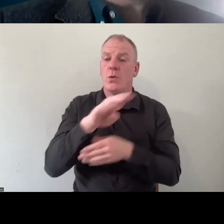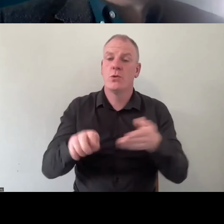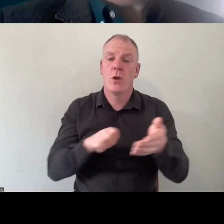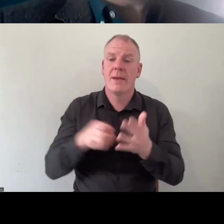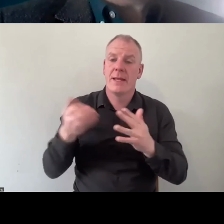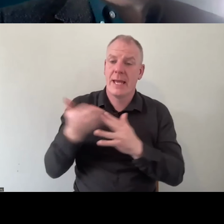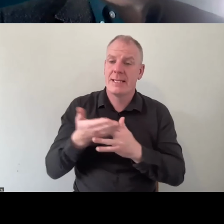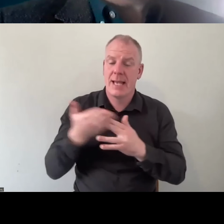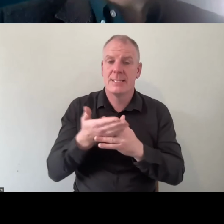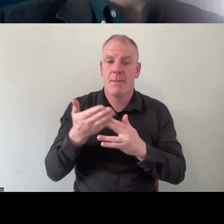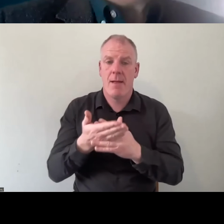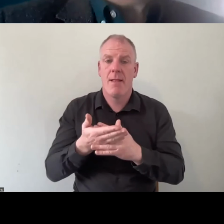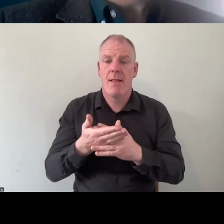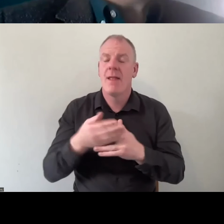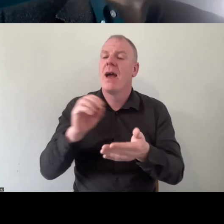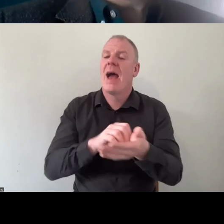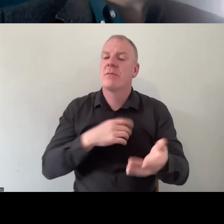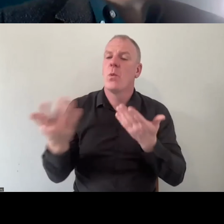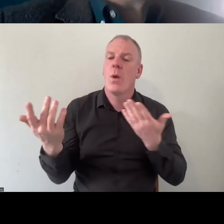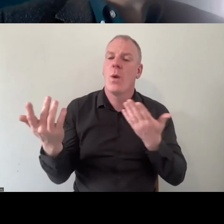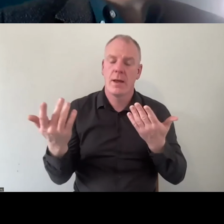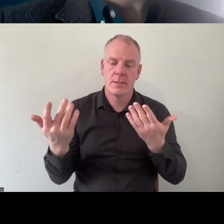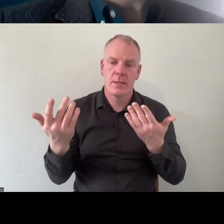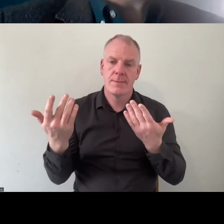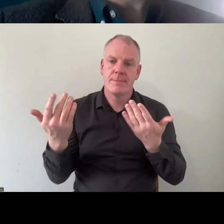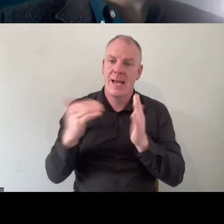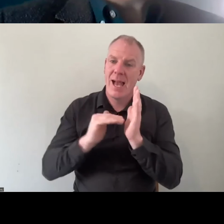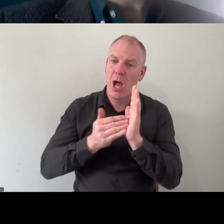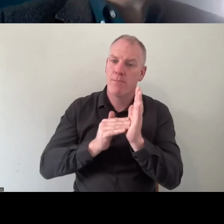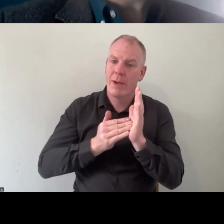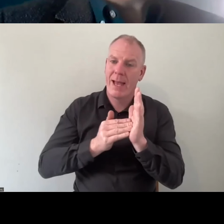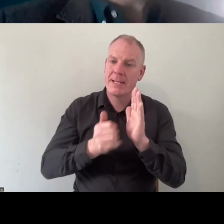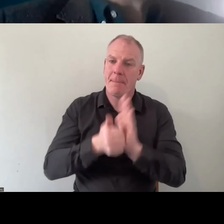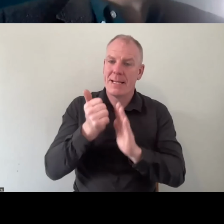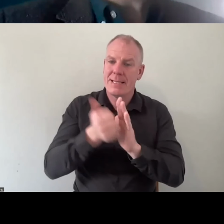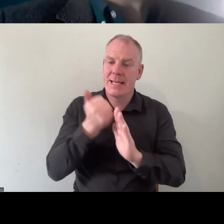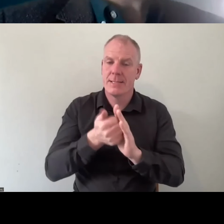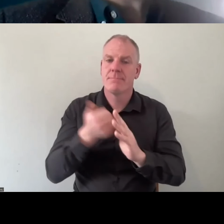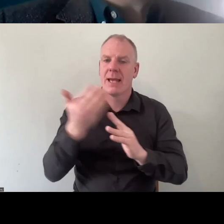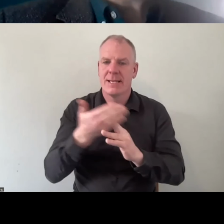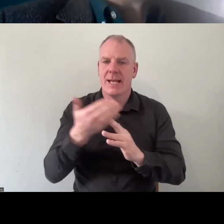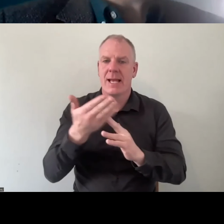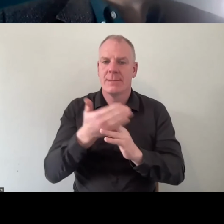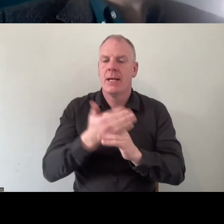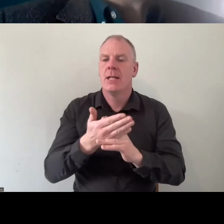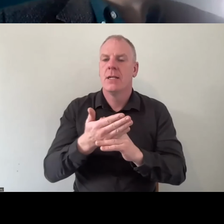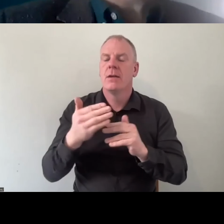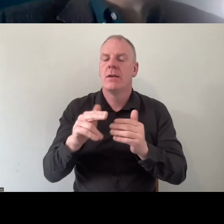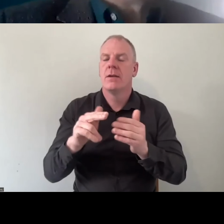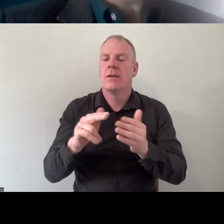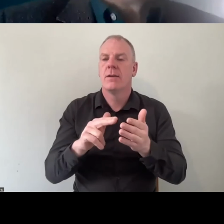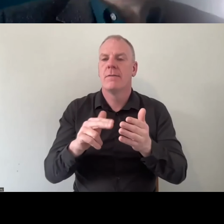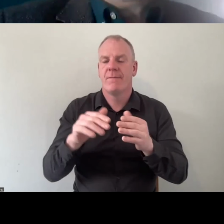has to be upgraded is the EN Standard on the accessibility and usability of the built environment